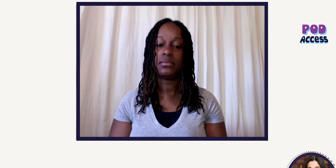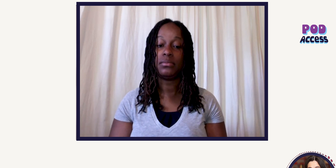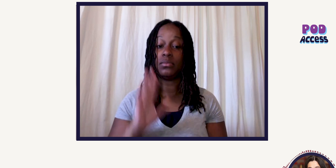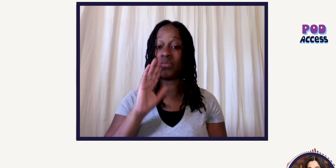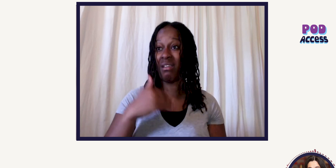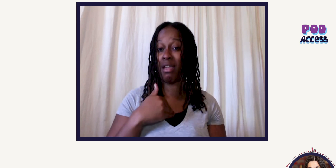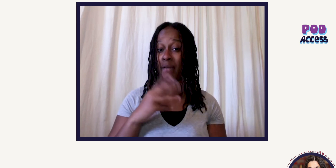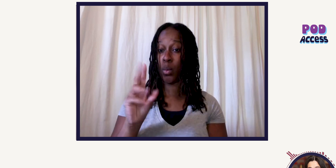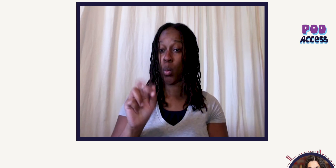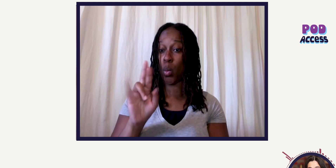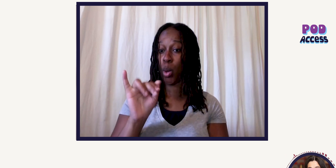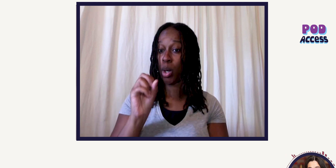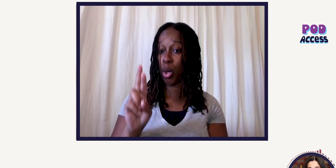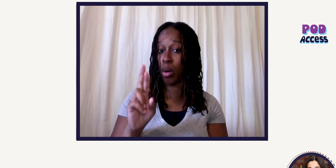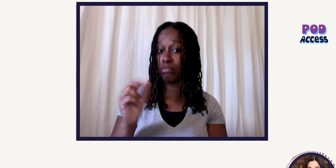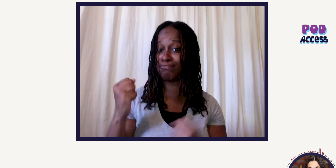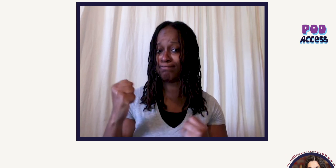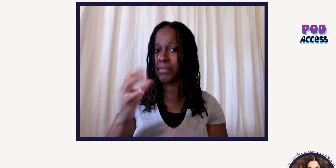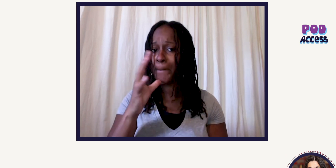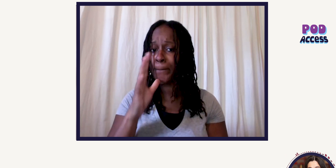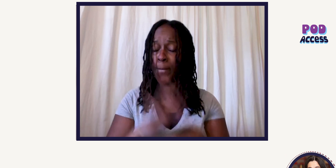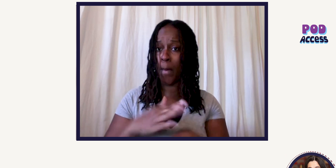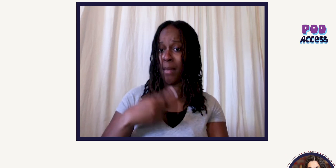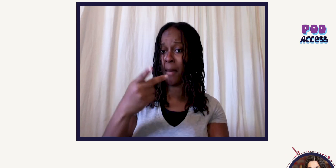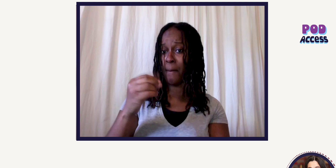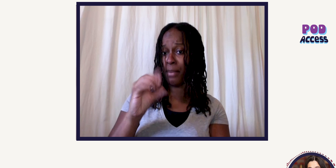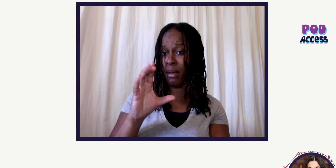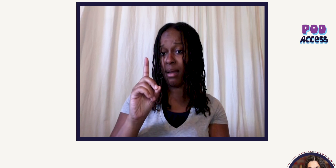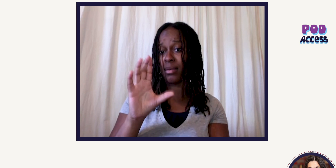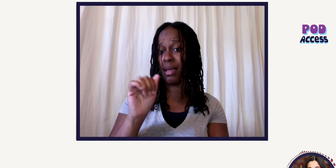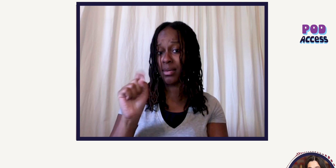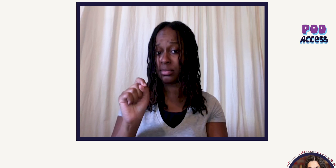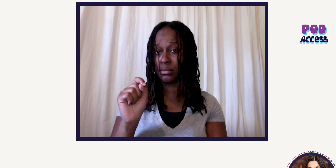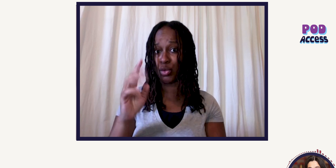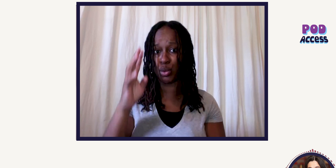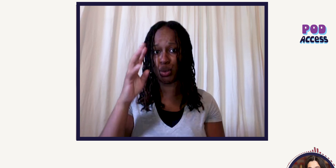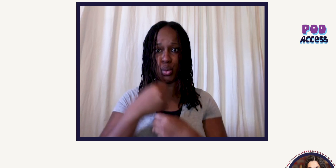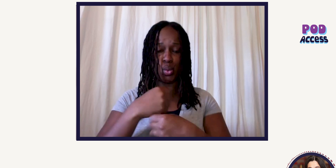Would having Warrior Mom on my podcast create that type of space for my listeners? No!